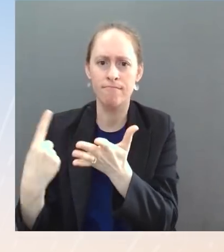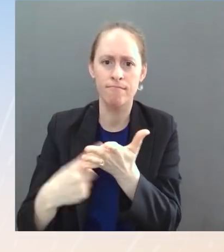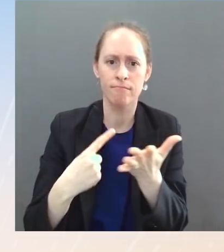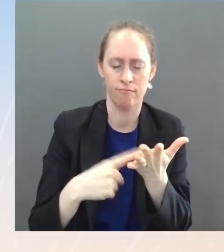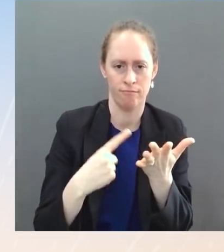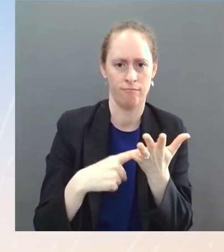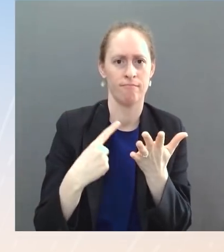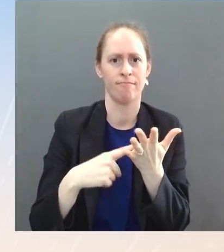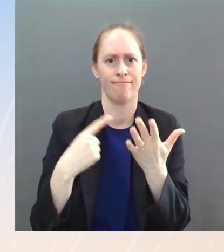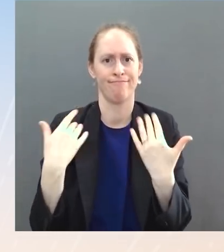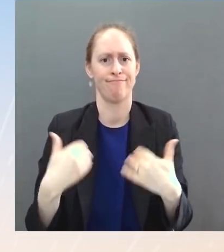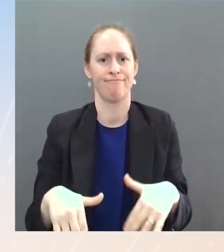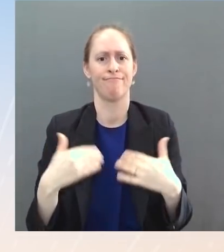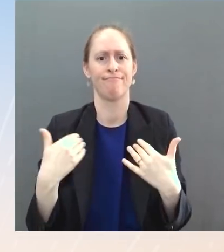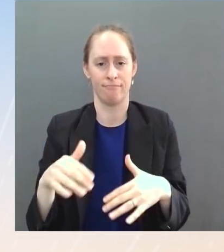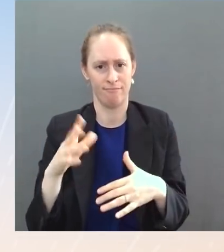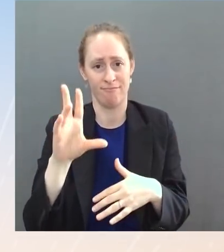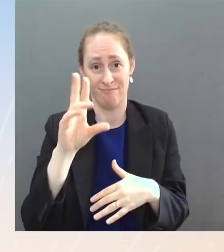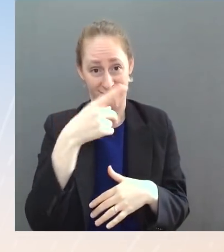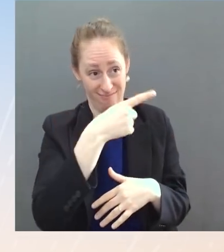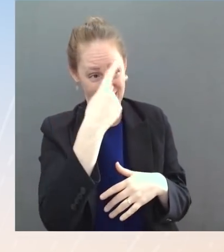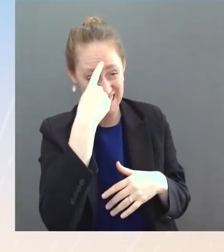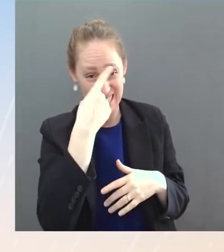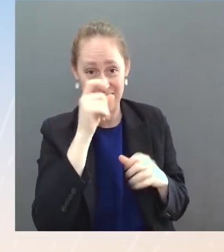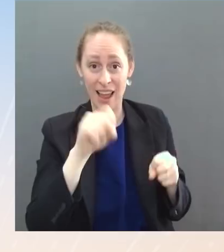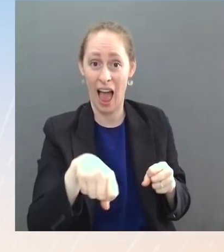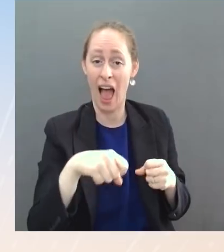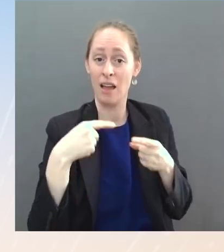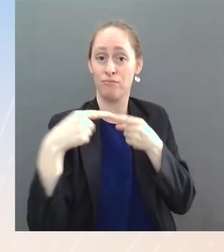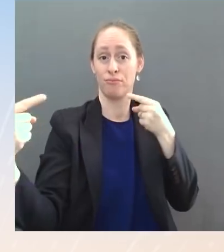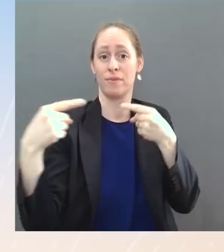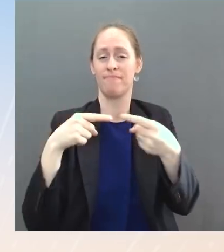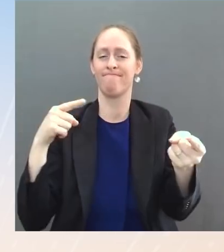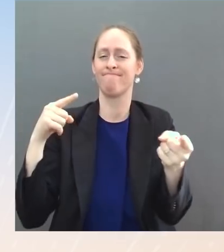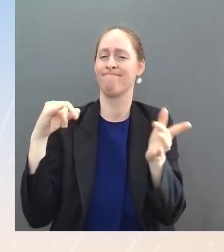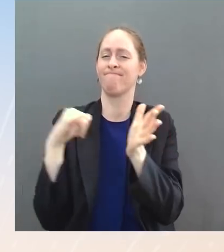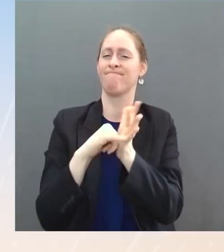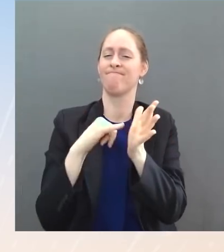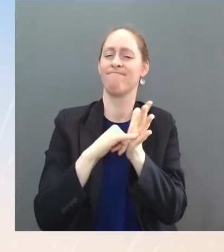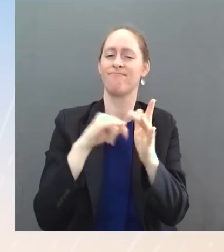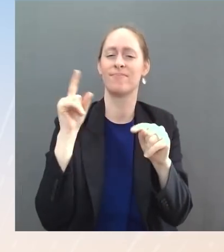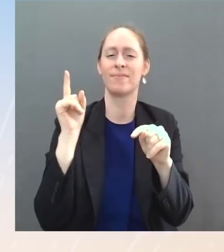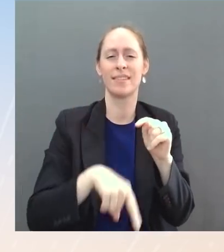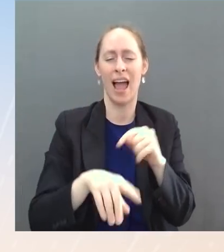we believe that Russia is revising its war aims. Russia is repositioning its forces